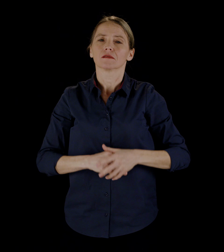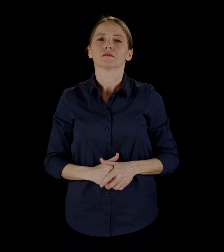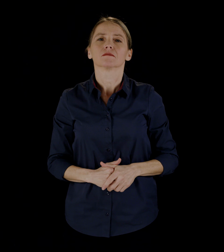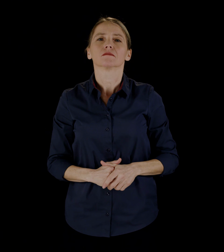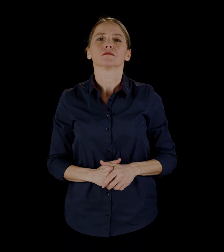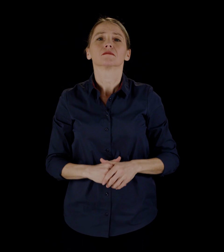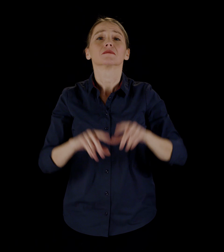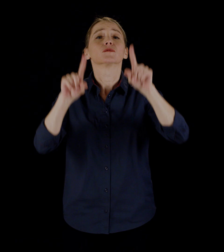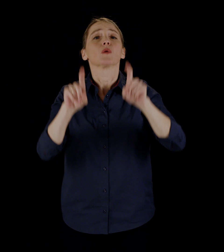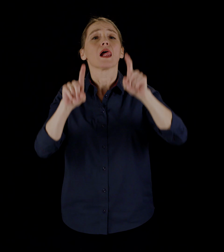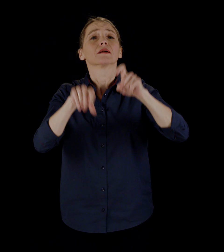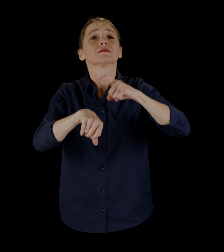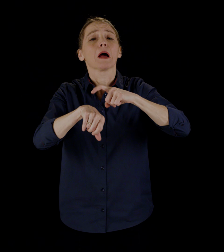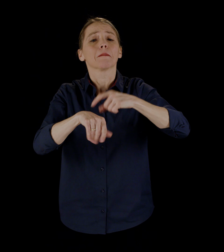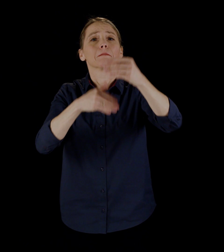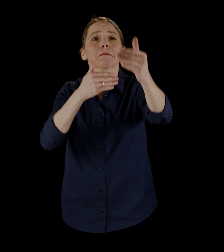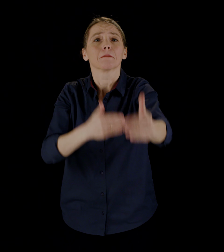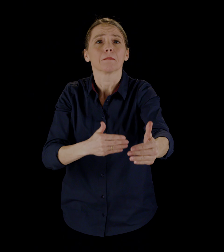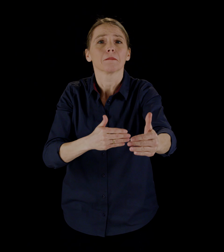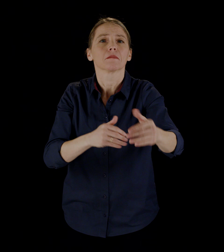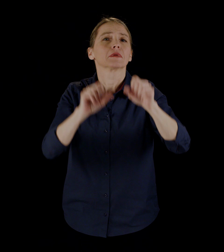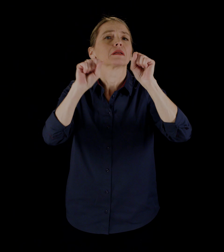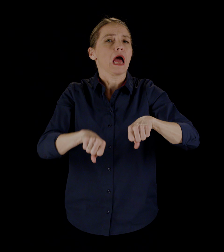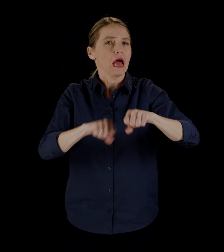Hard of Hearing customers and persons with disabilities.